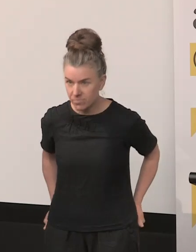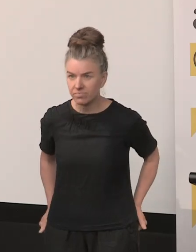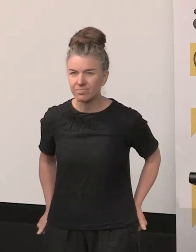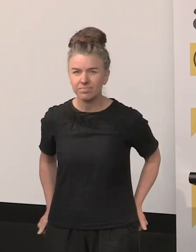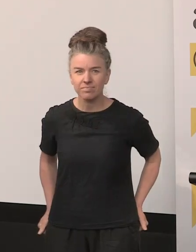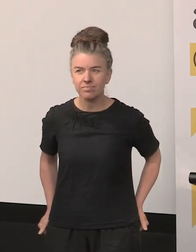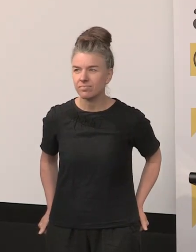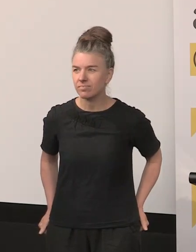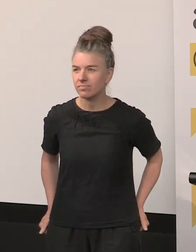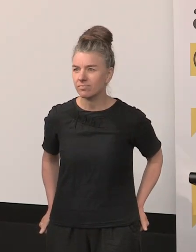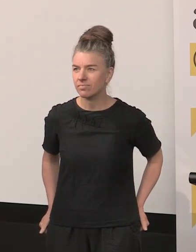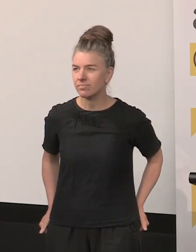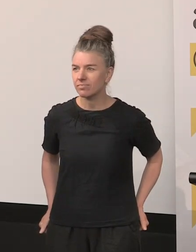Welcome to Red Bee Media's